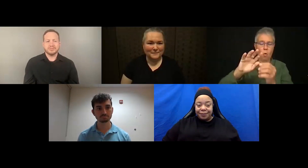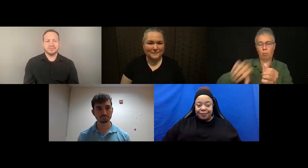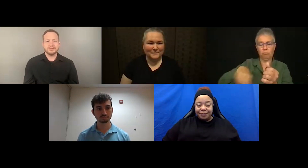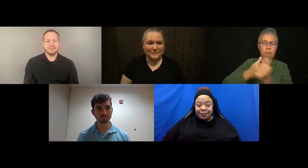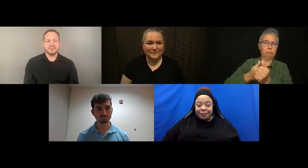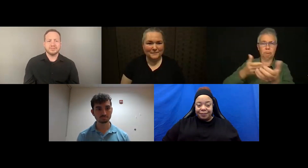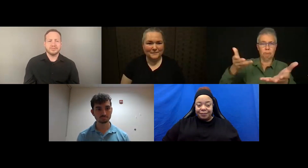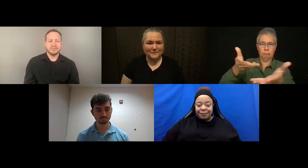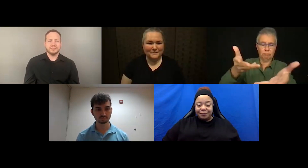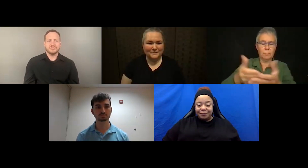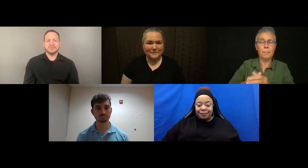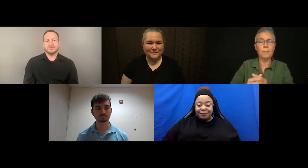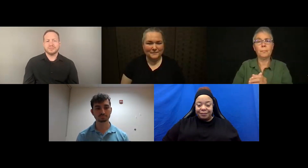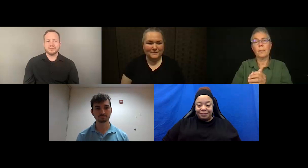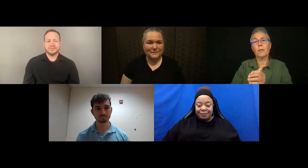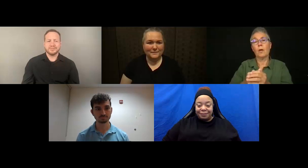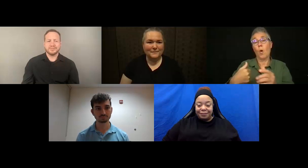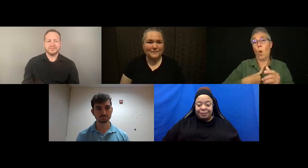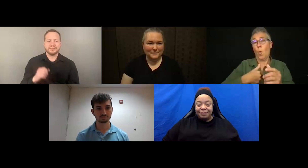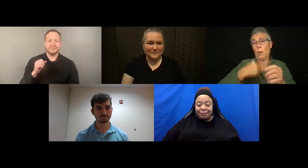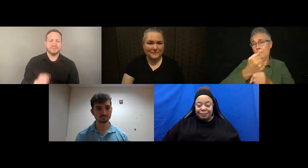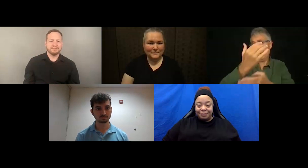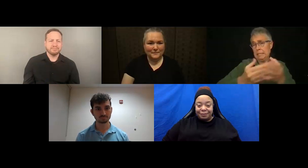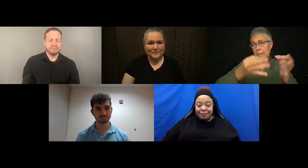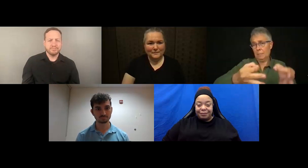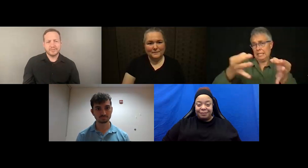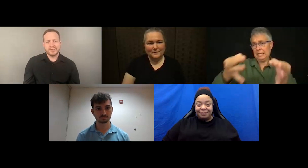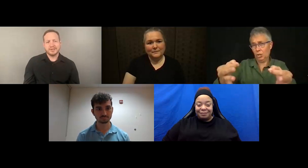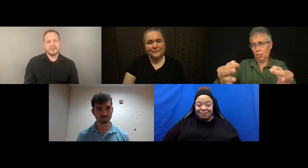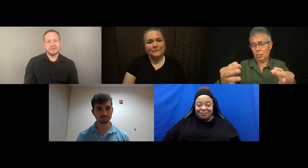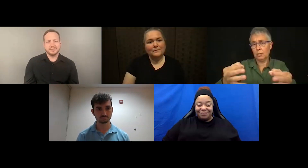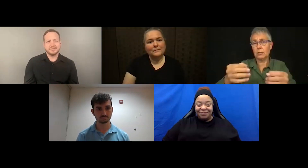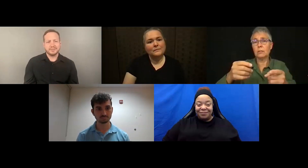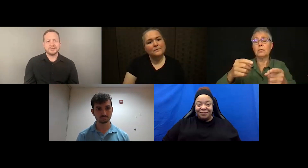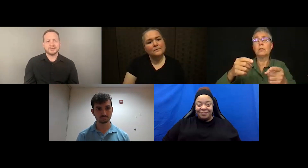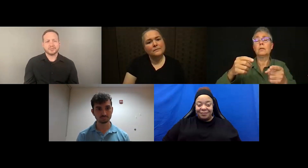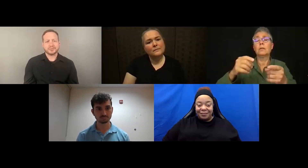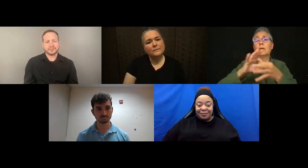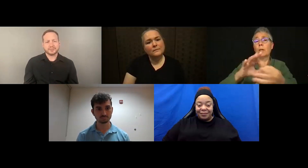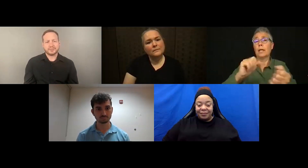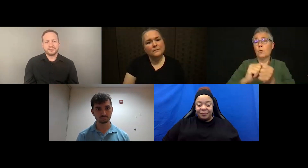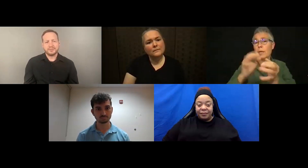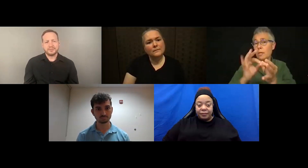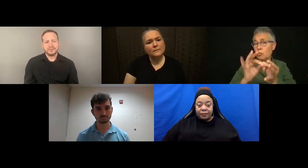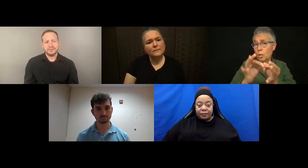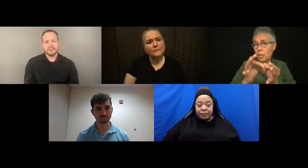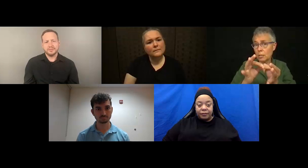Tim is is more of a background person as a moderator. We're going to